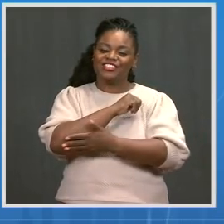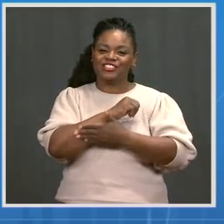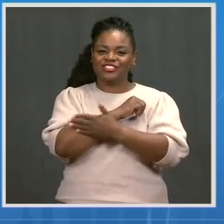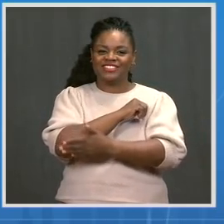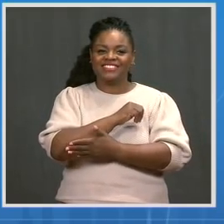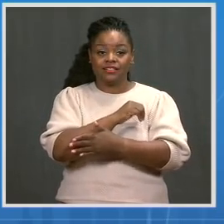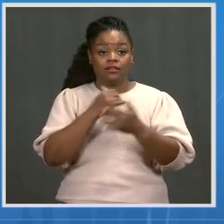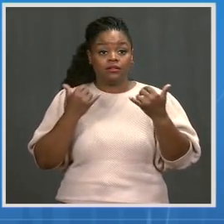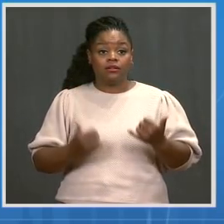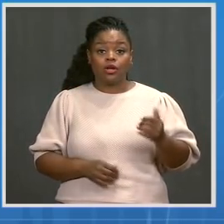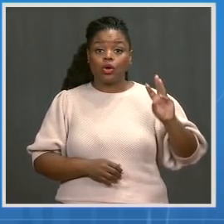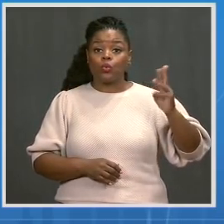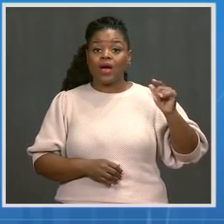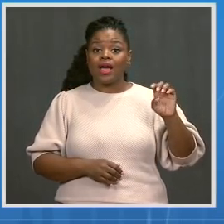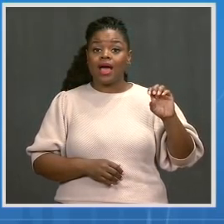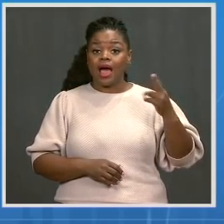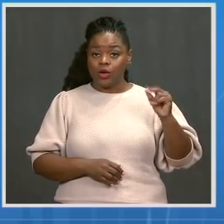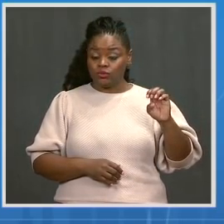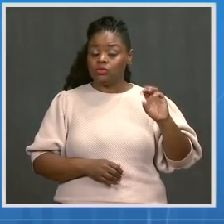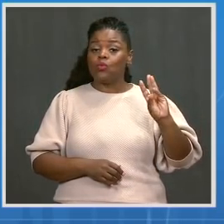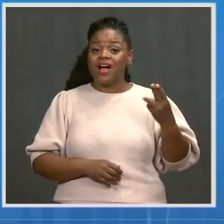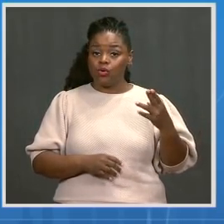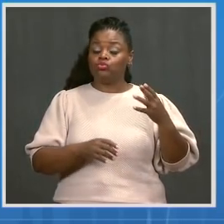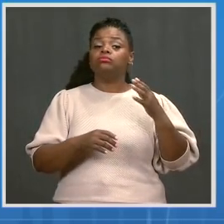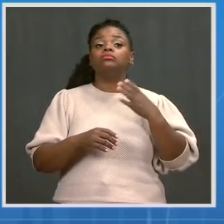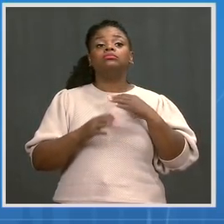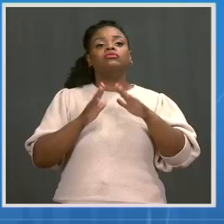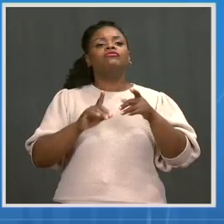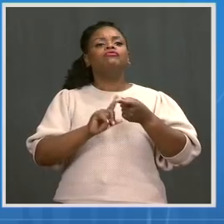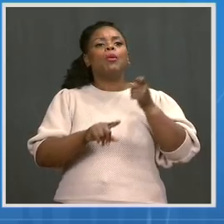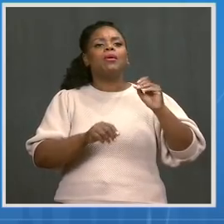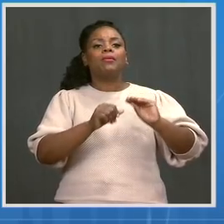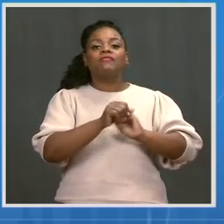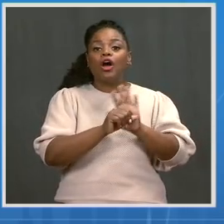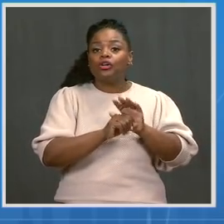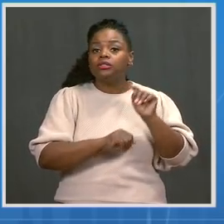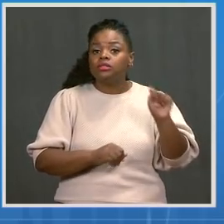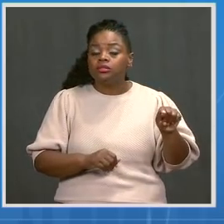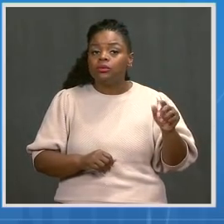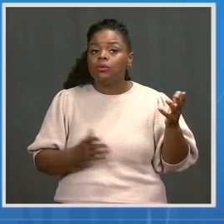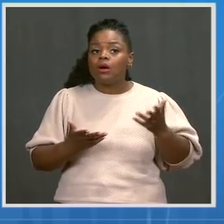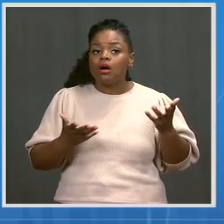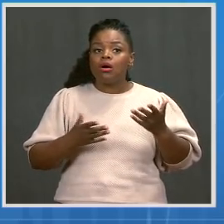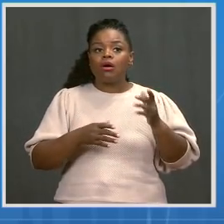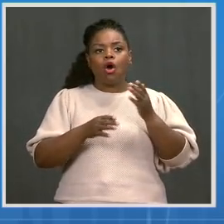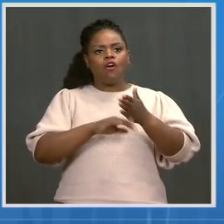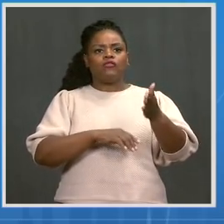we will be celebrating our independence from the virus with over 1,000 people on the White House lawn --